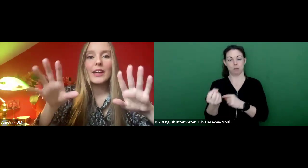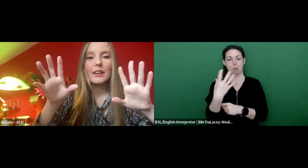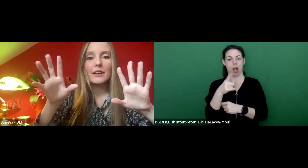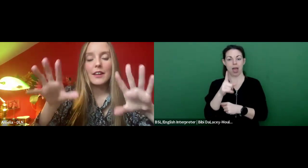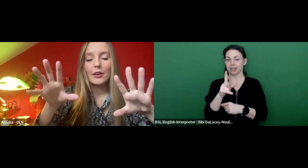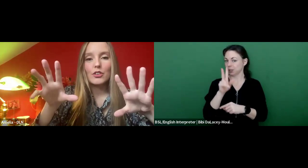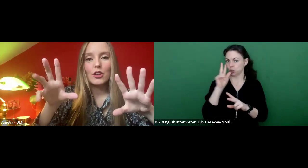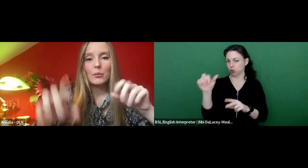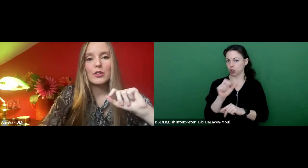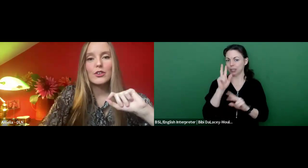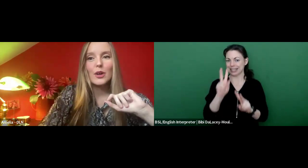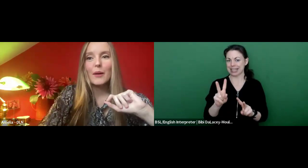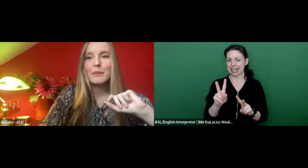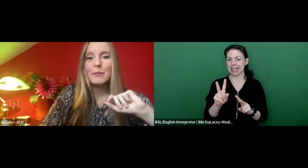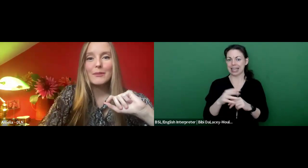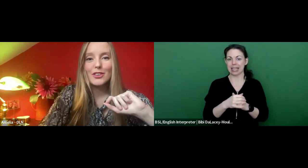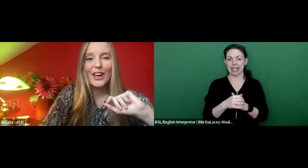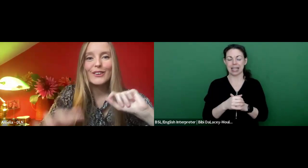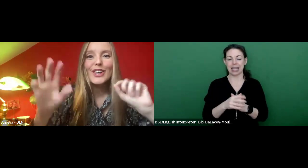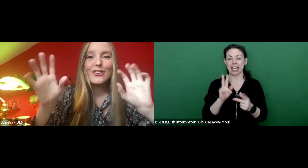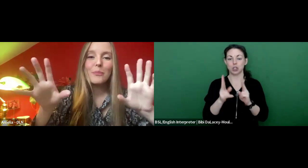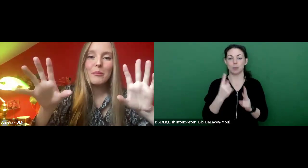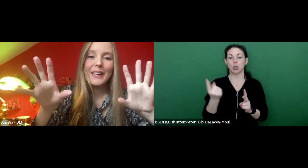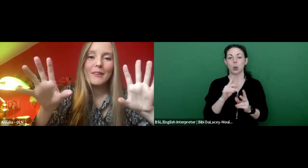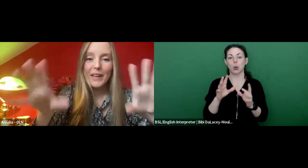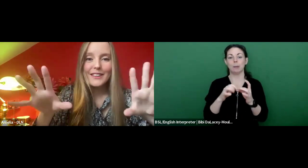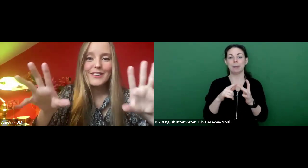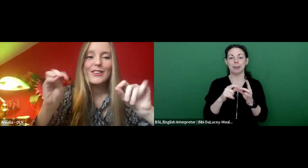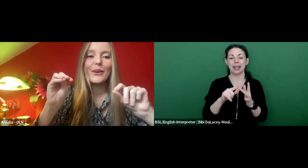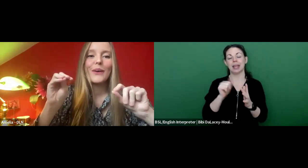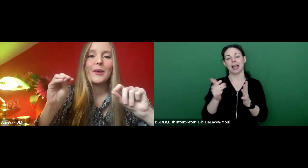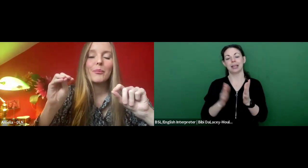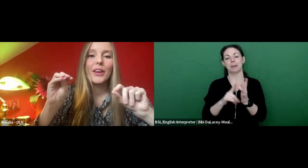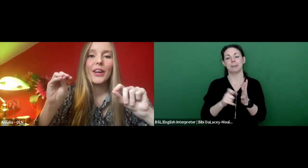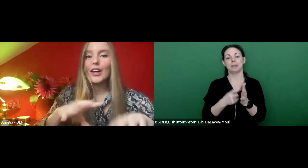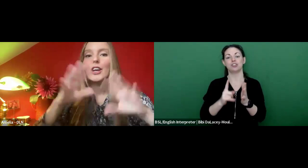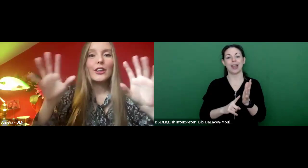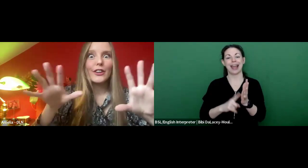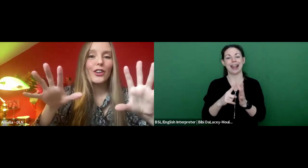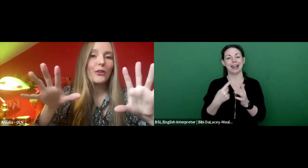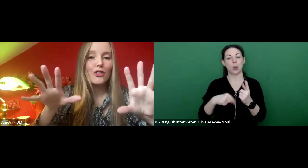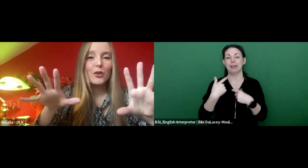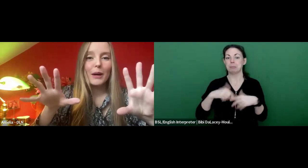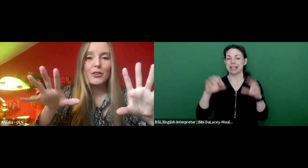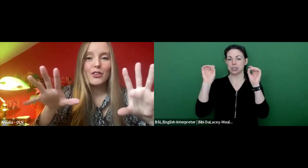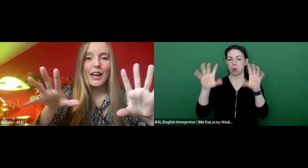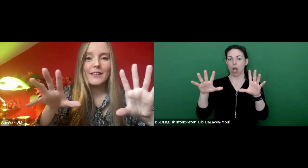The sign language interpreters BB and Michelle, should be pinned, so th-... You know, you should be able to just